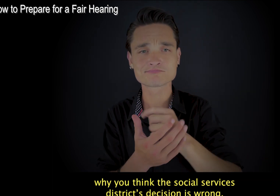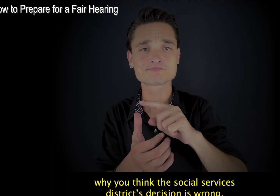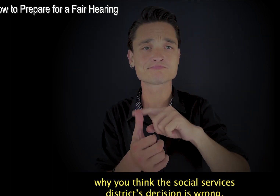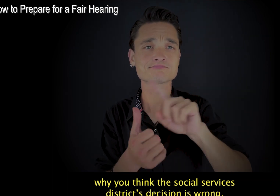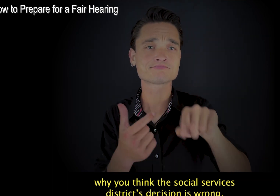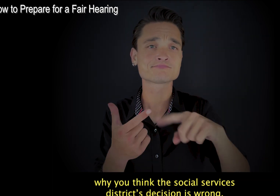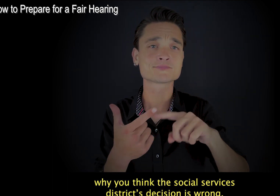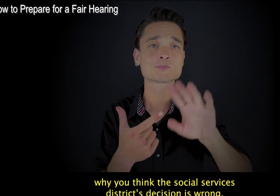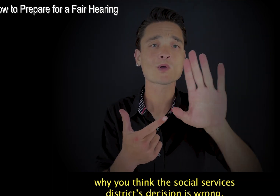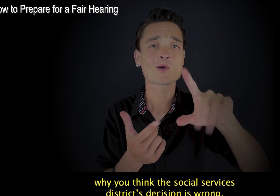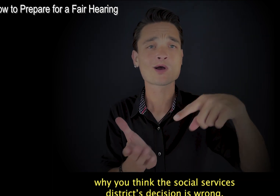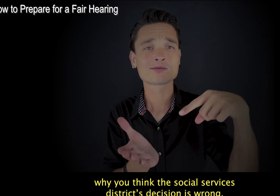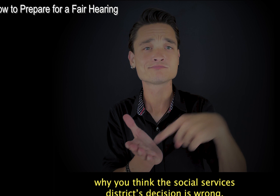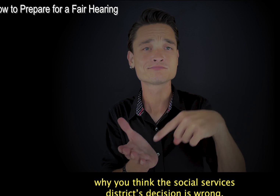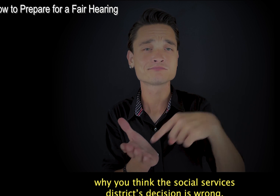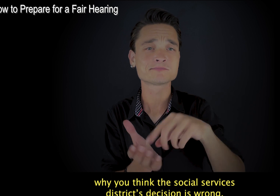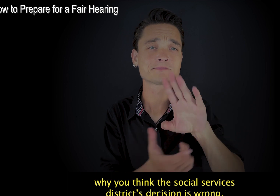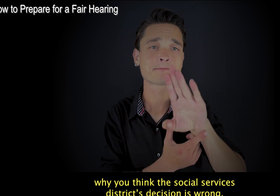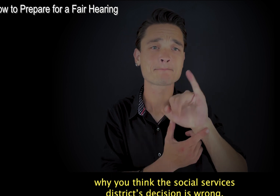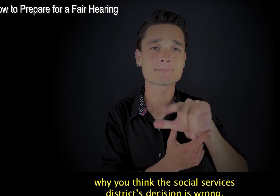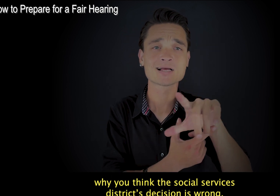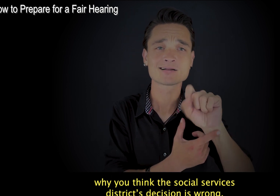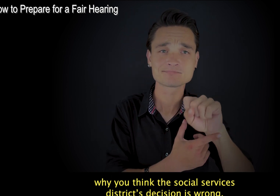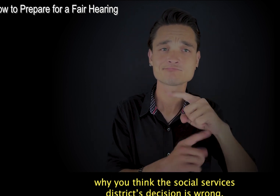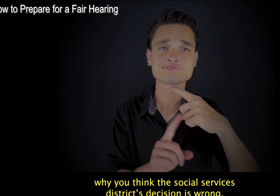why you think the social services district’s decision is wrong.